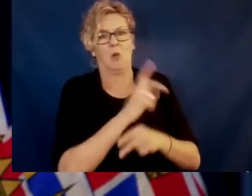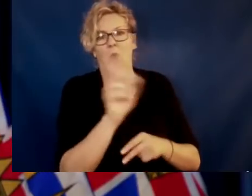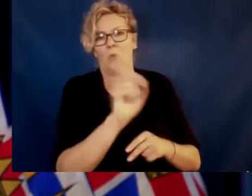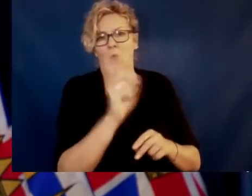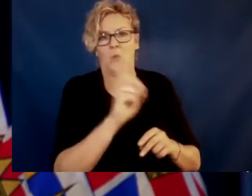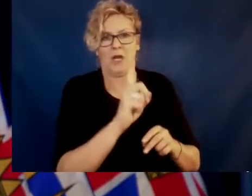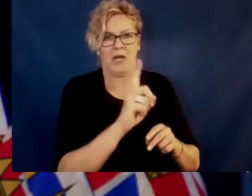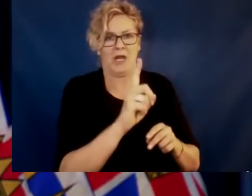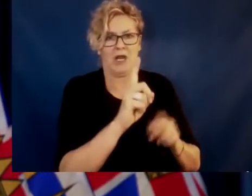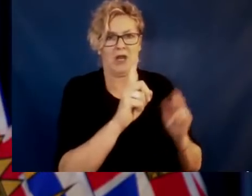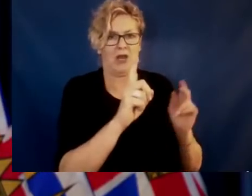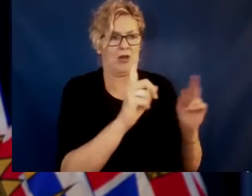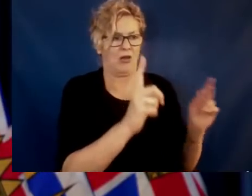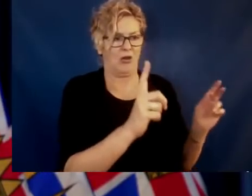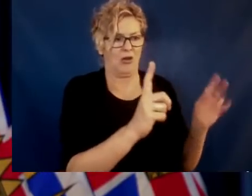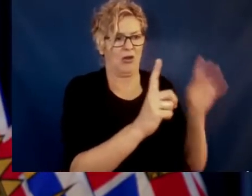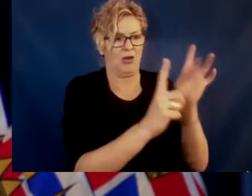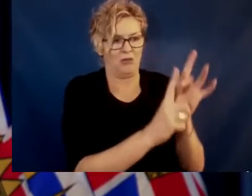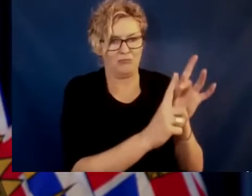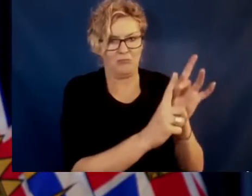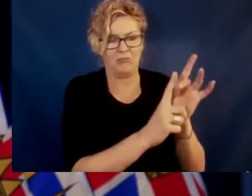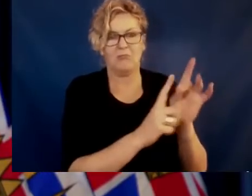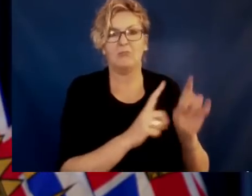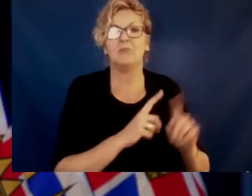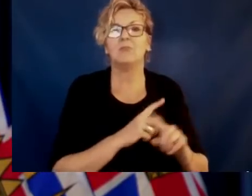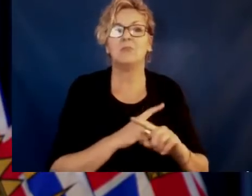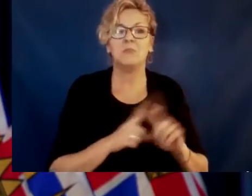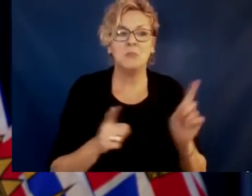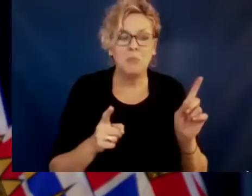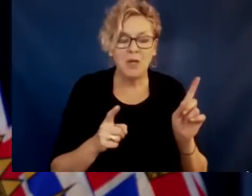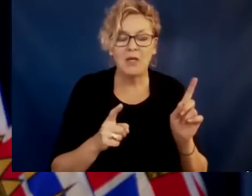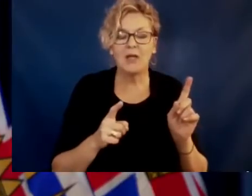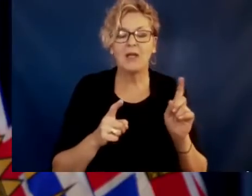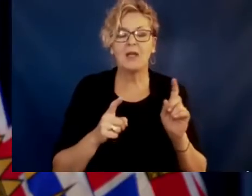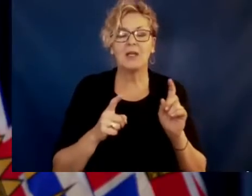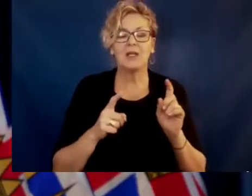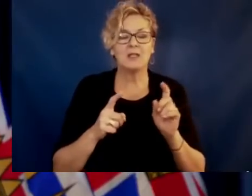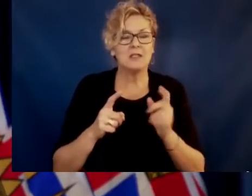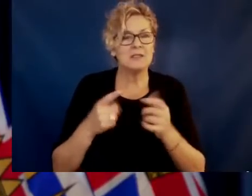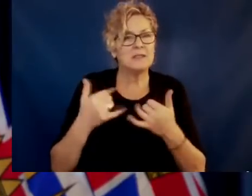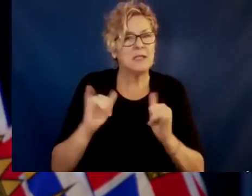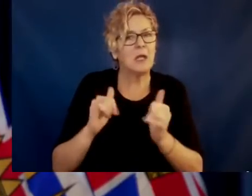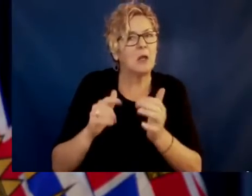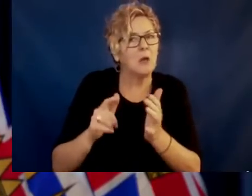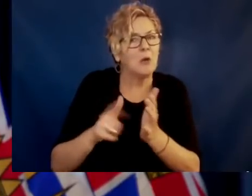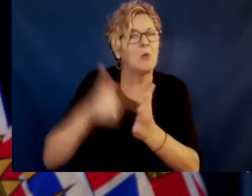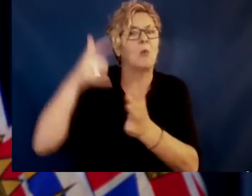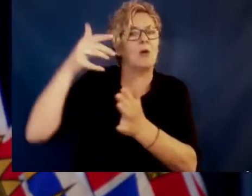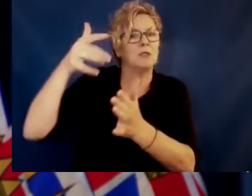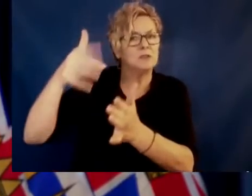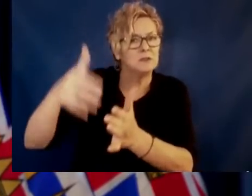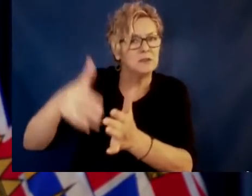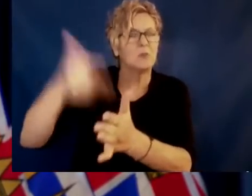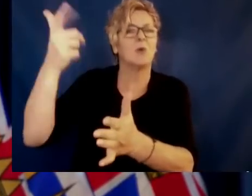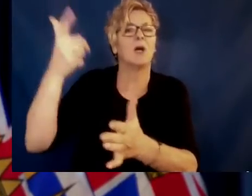sometimes or what we call random or Mexico castic events in some places.